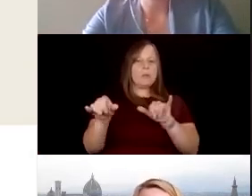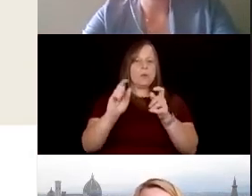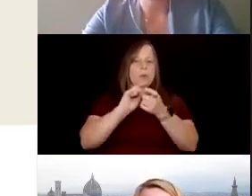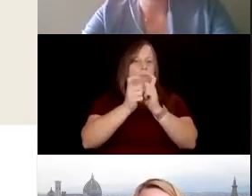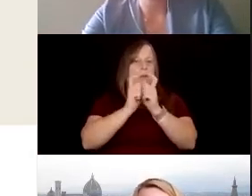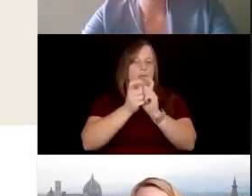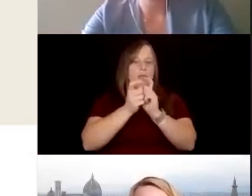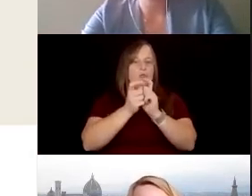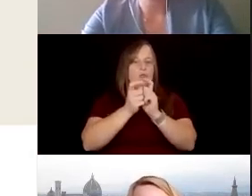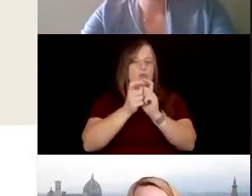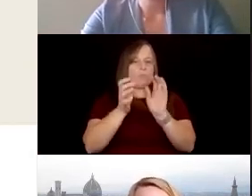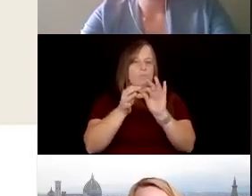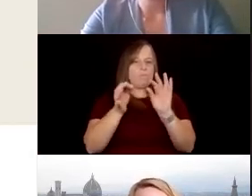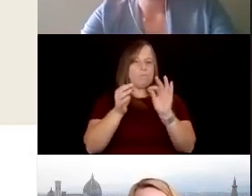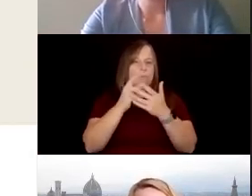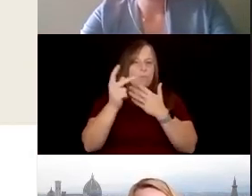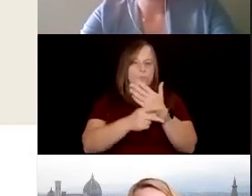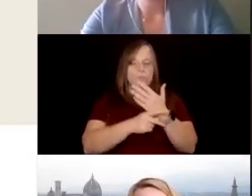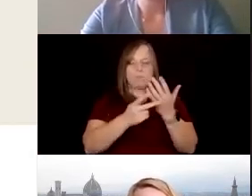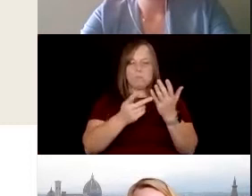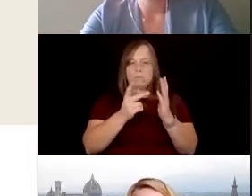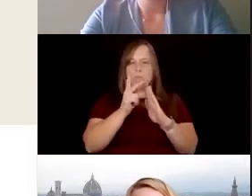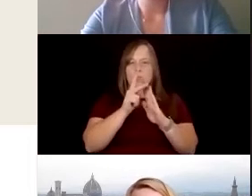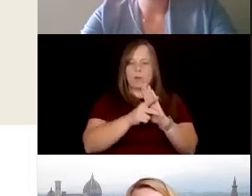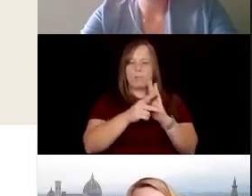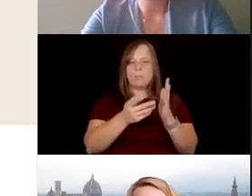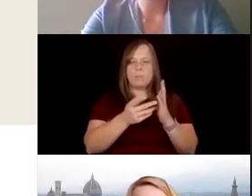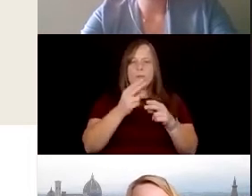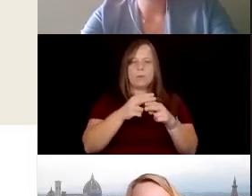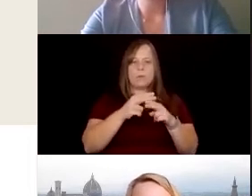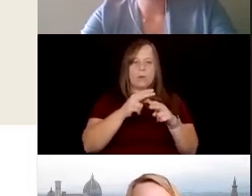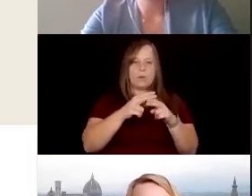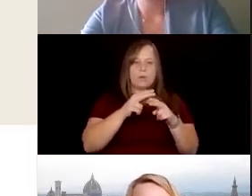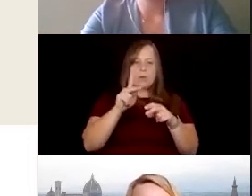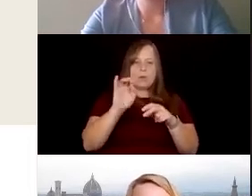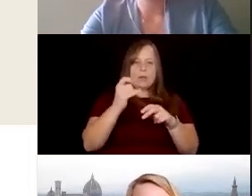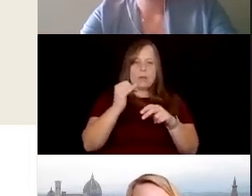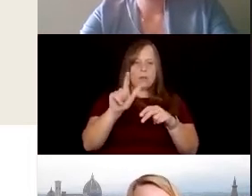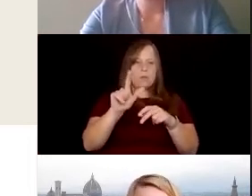to the board processes. One of them is called the Hagel Memo. That was from 2014.